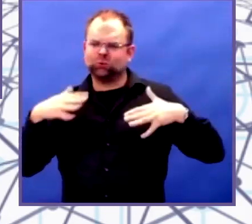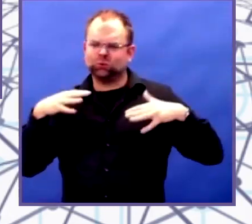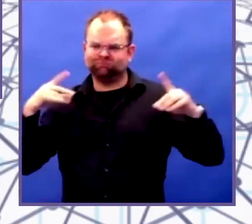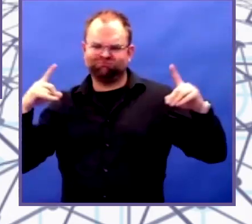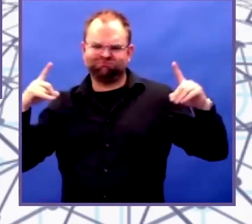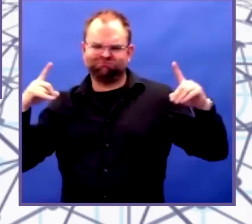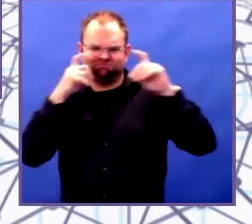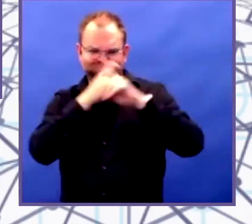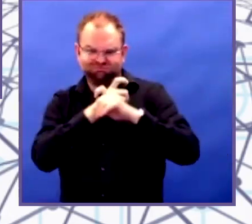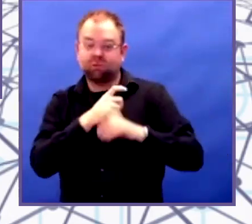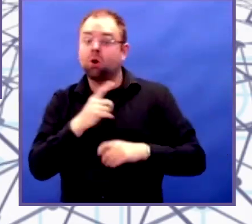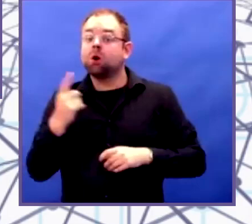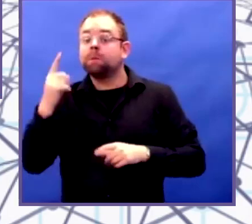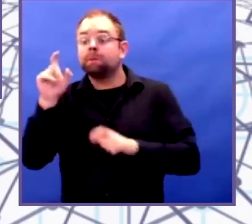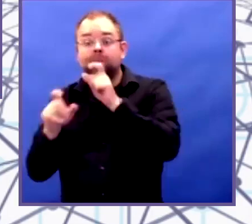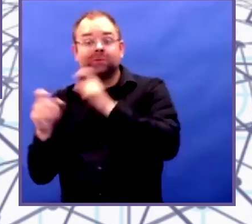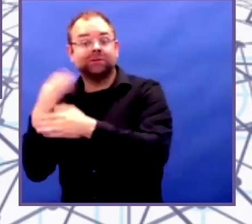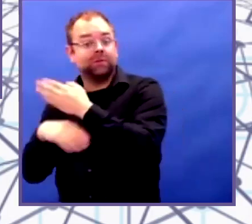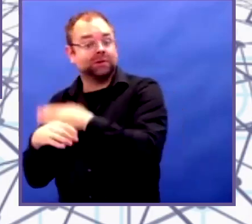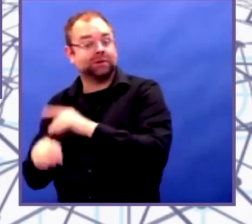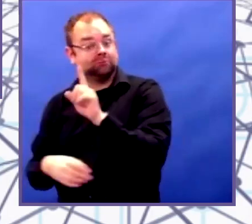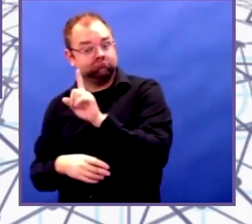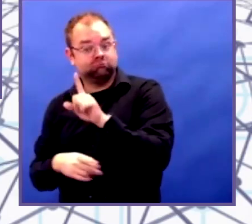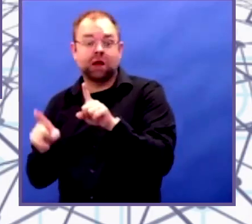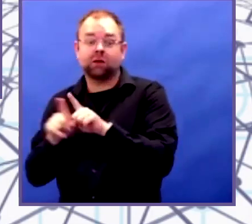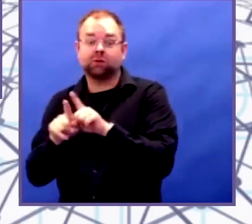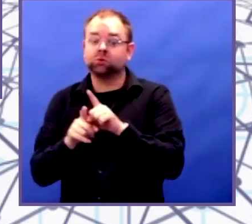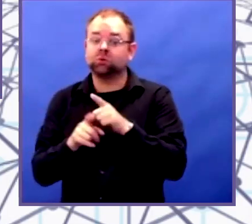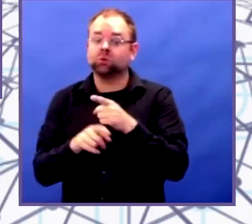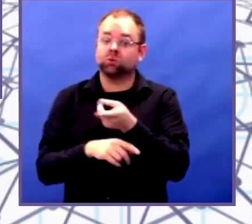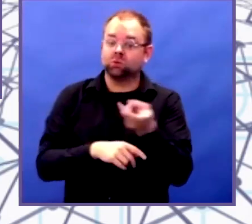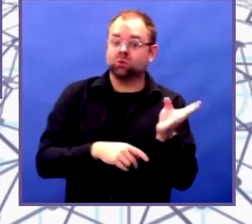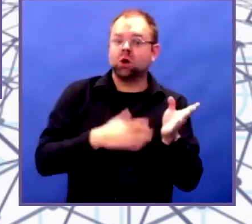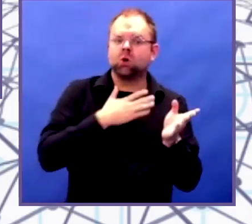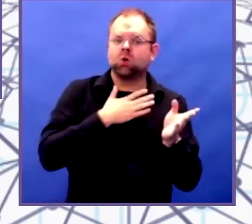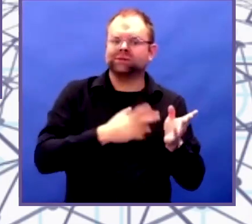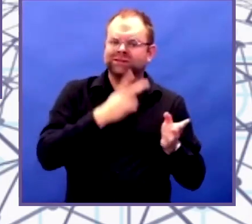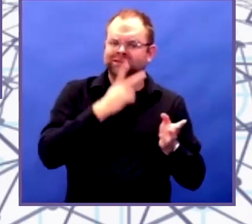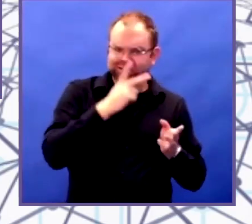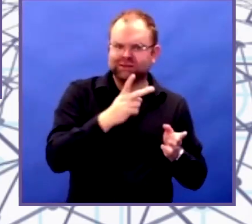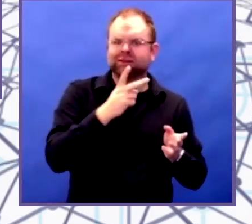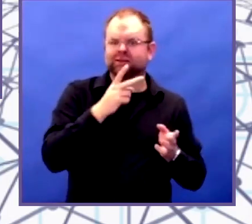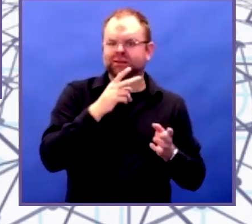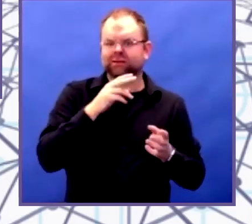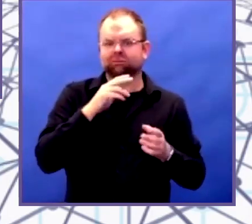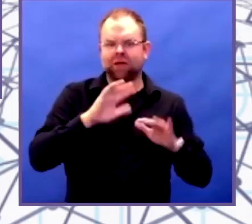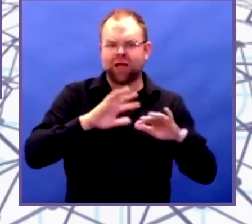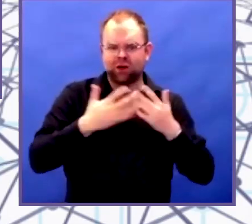We need to work with the periphery to include people, to give them to give them possibilities,